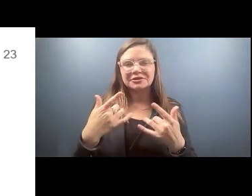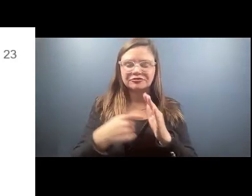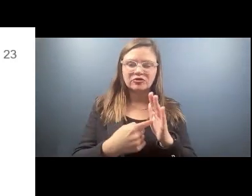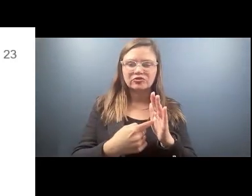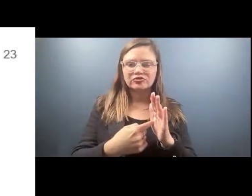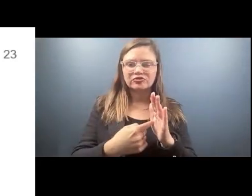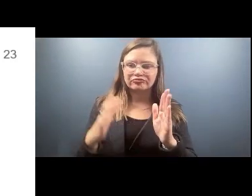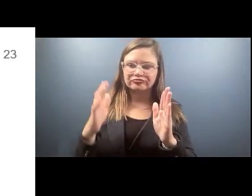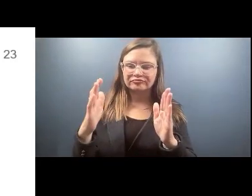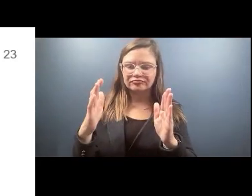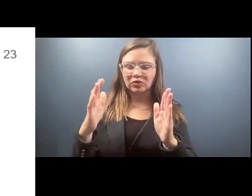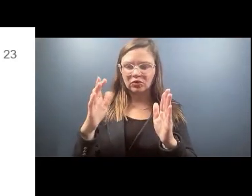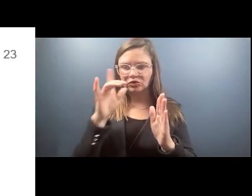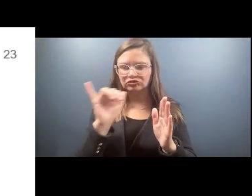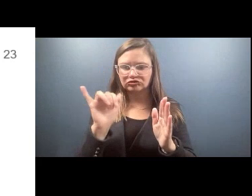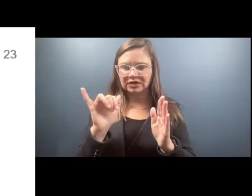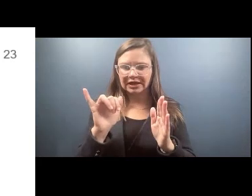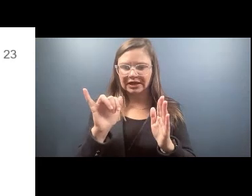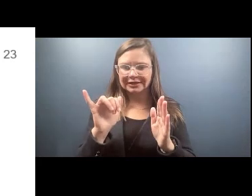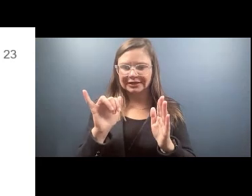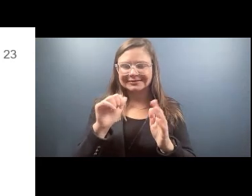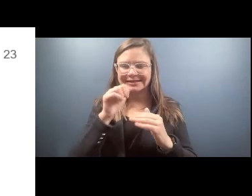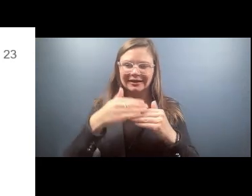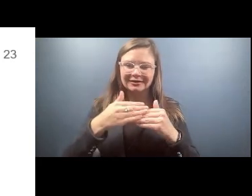time, then continuous trend or continuous monitoring.